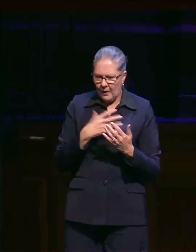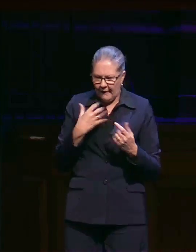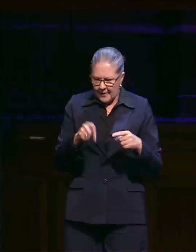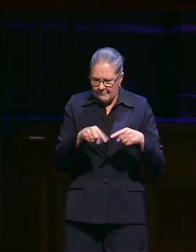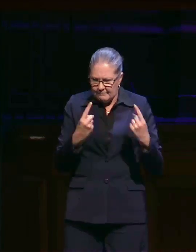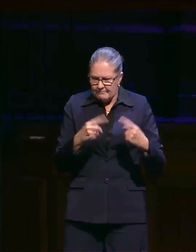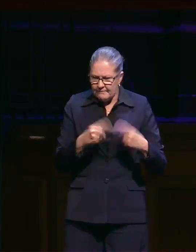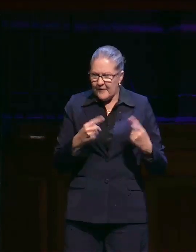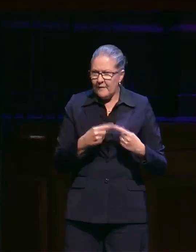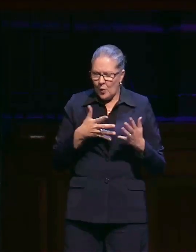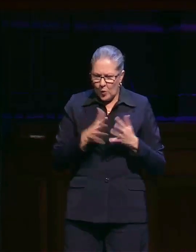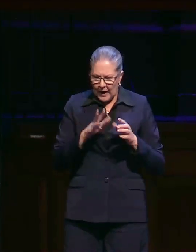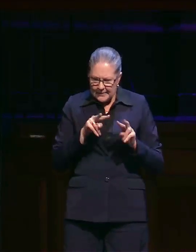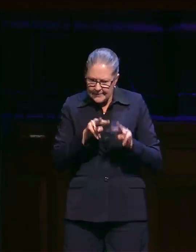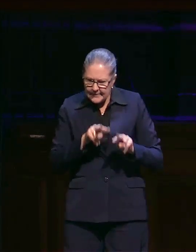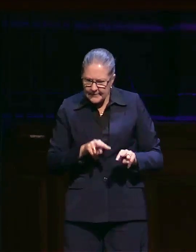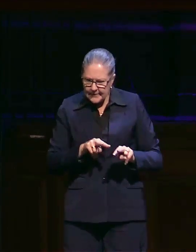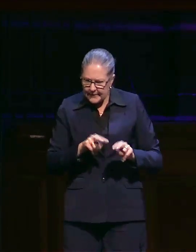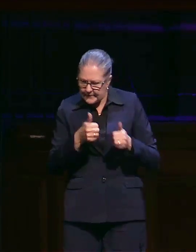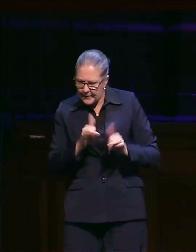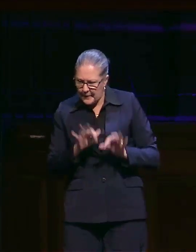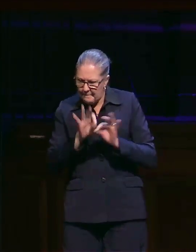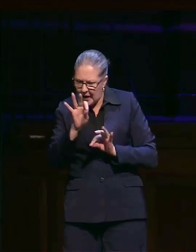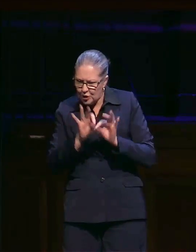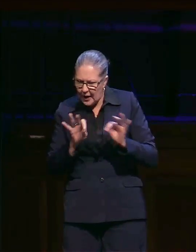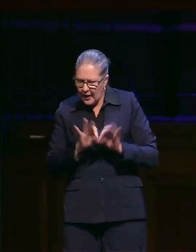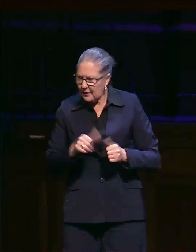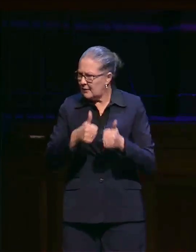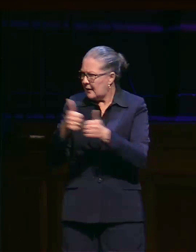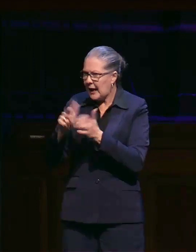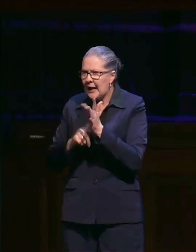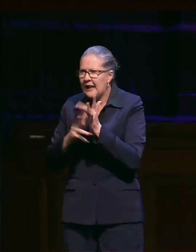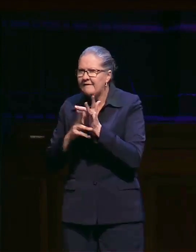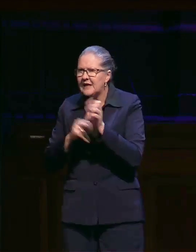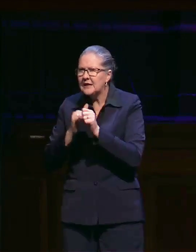measures of living standards taking into account social and environmental factors